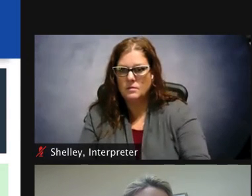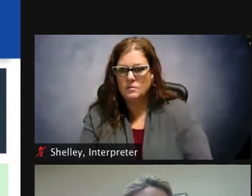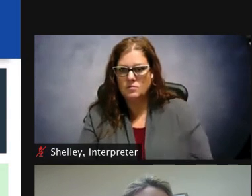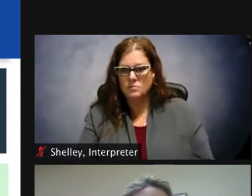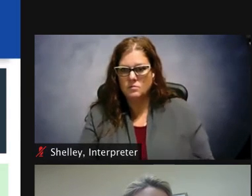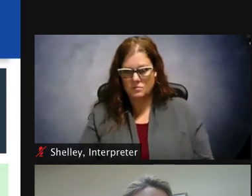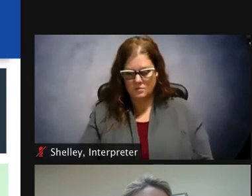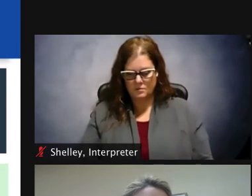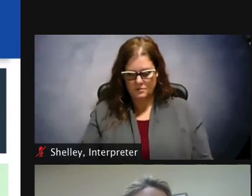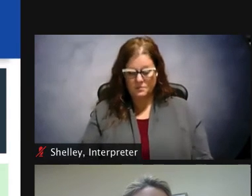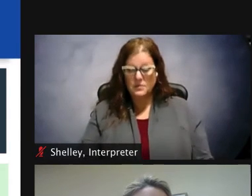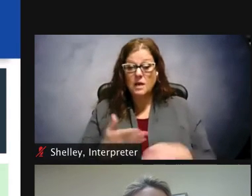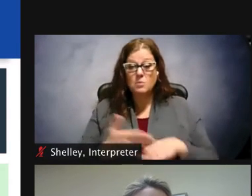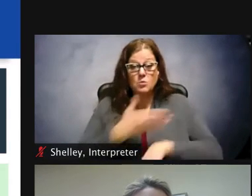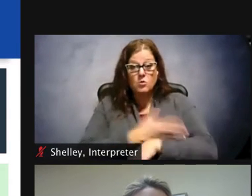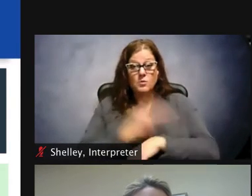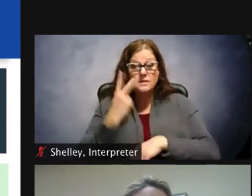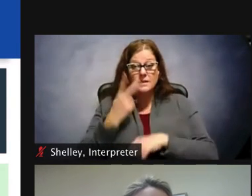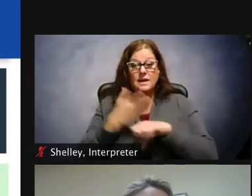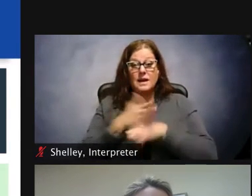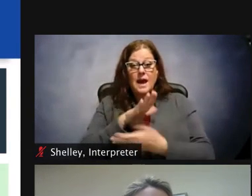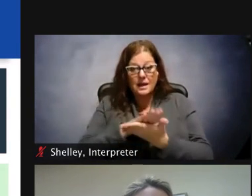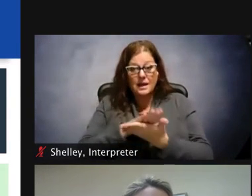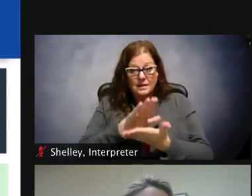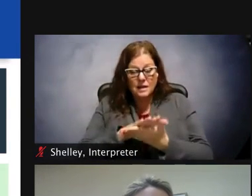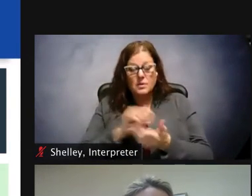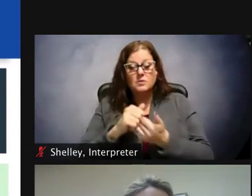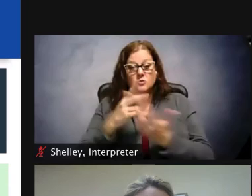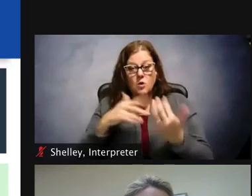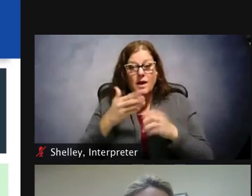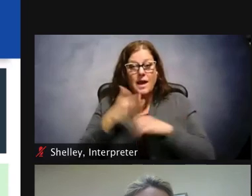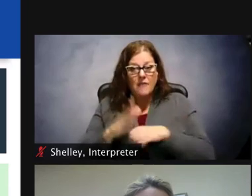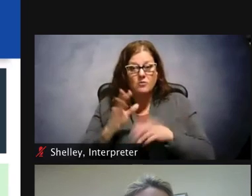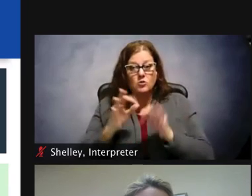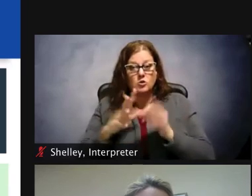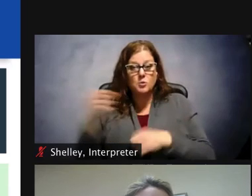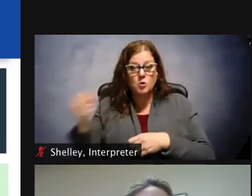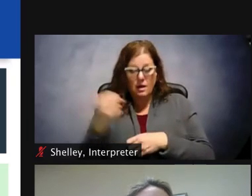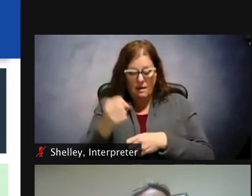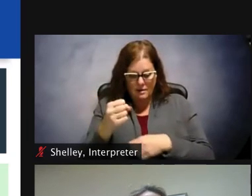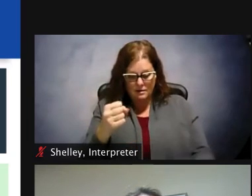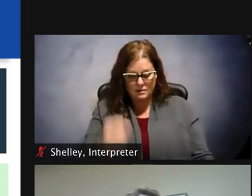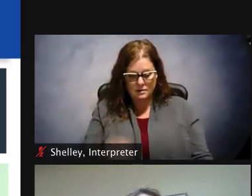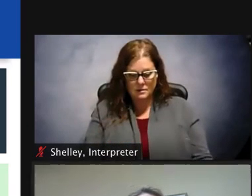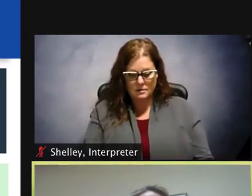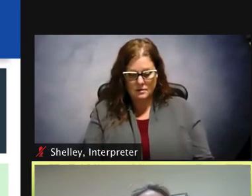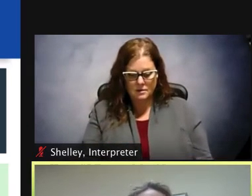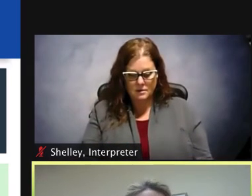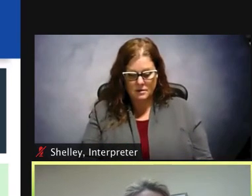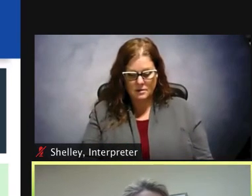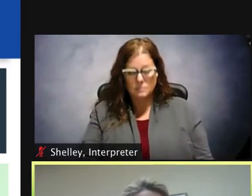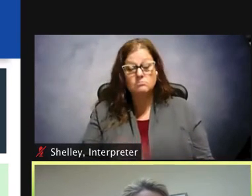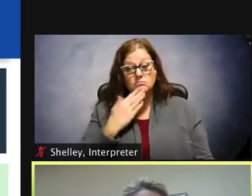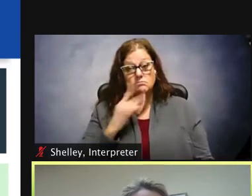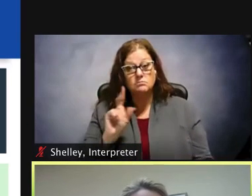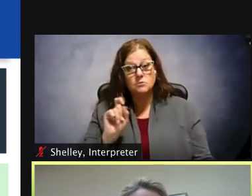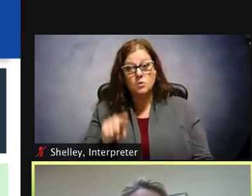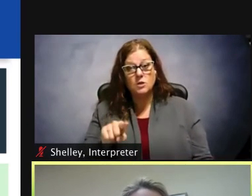“Was there any improvement seen academically and socially after the interpreter was added?” [TRICIA] That's a great question. Um,